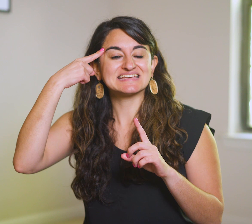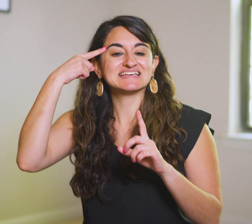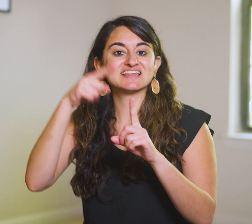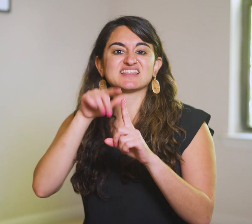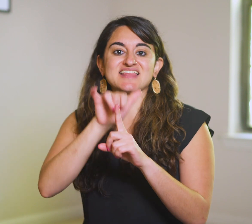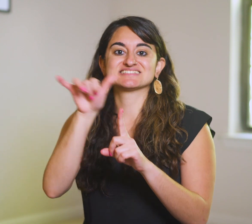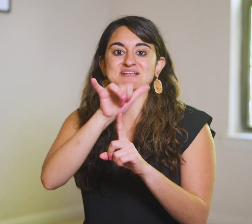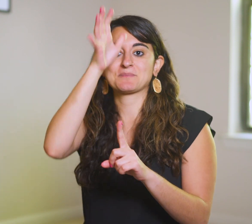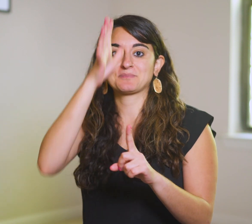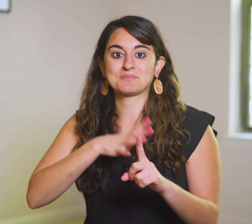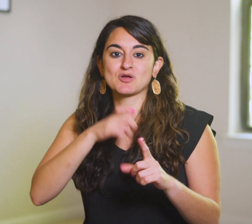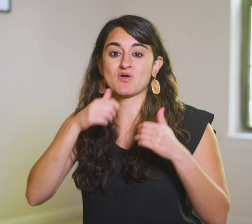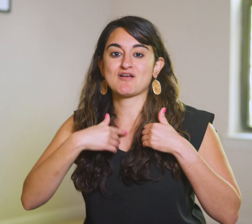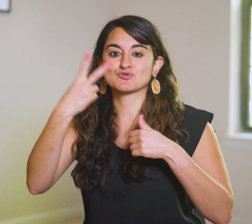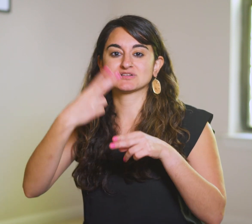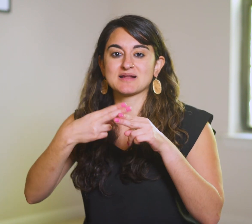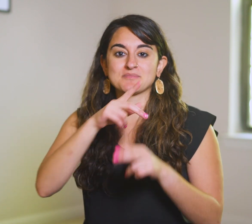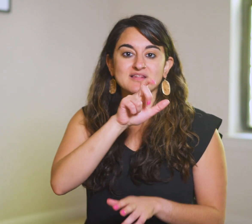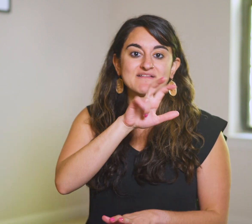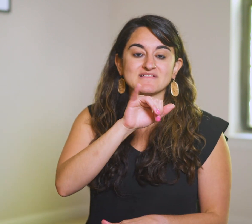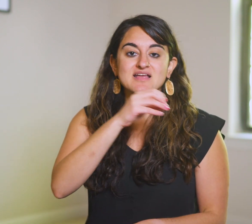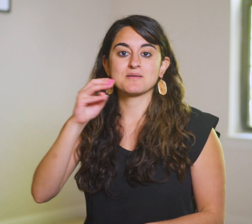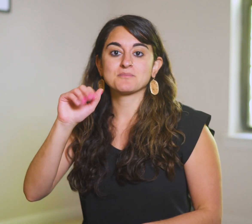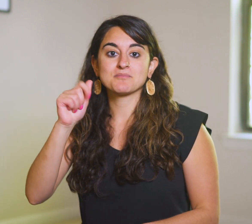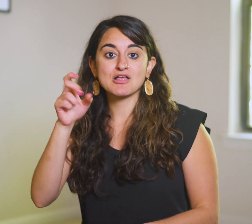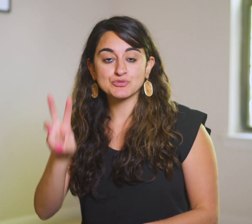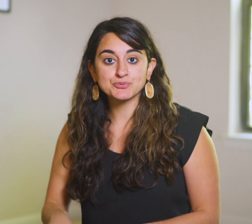it’s the same man who perhaps has two names.